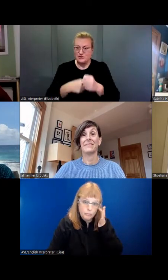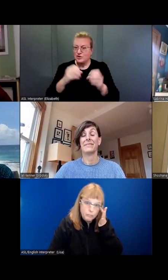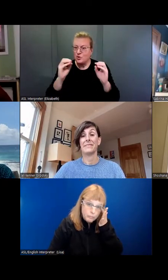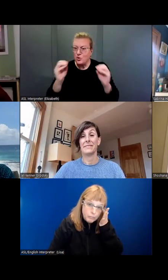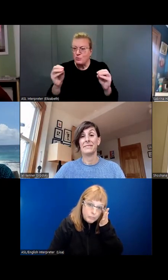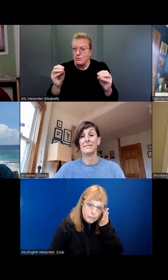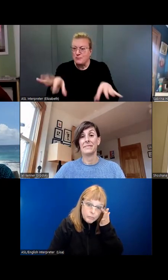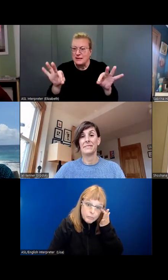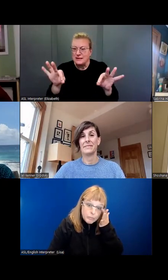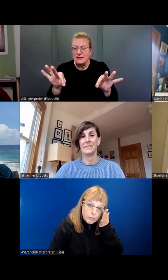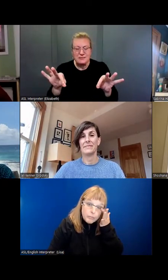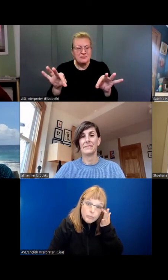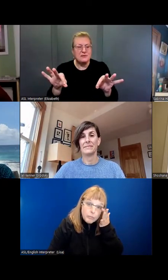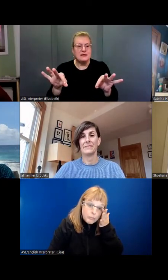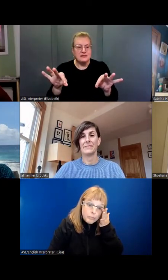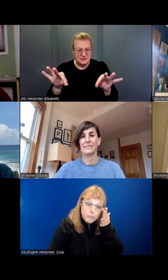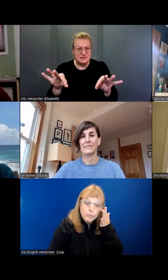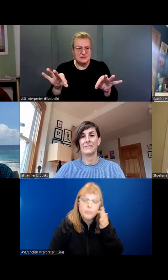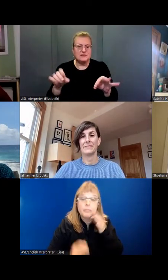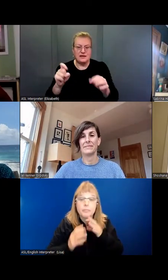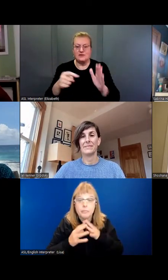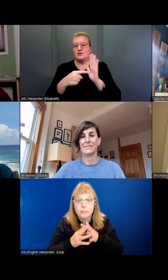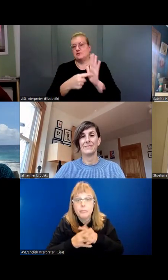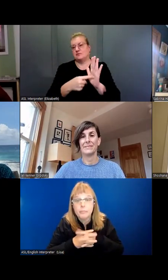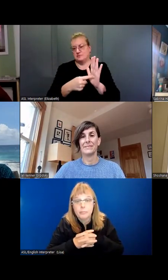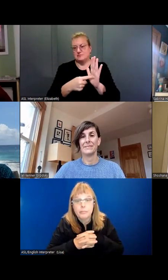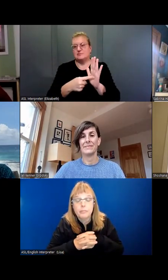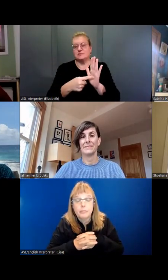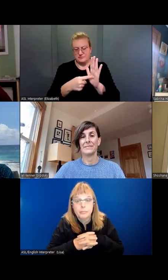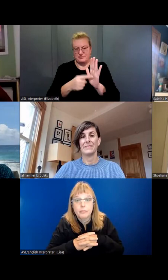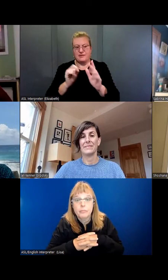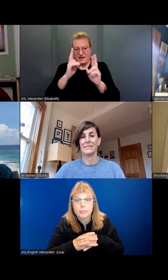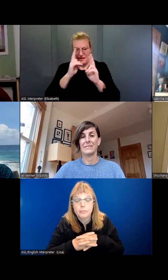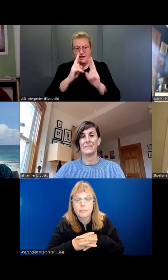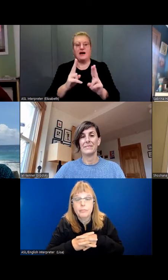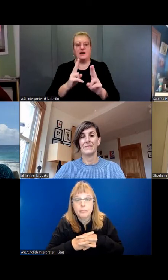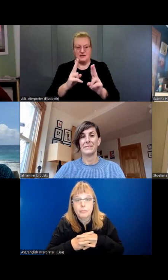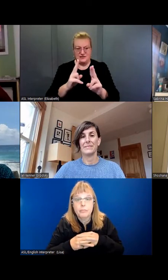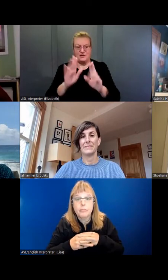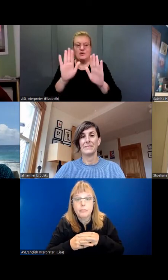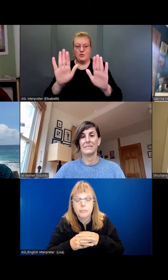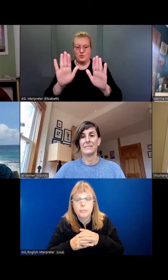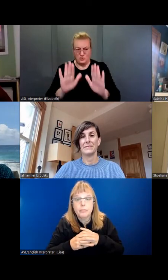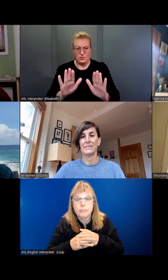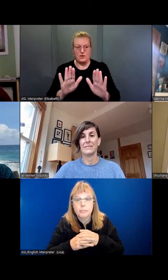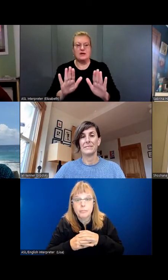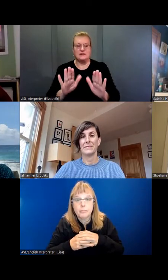and so we got to premiere it, and that was just an honor and a wonderful thing to do.